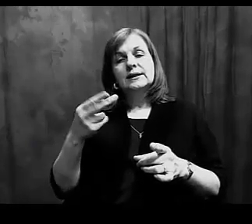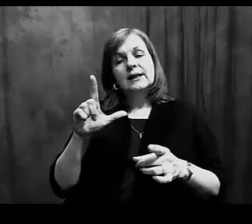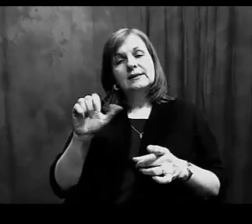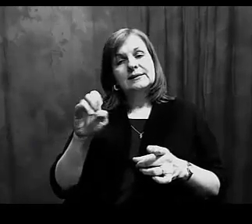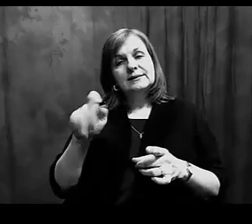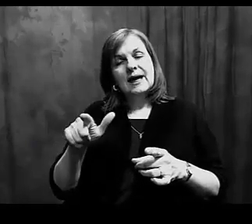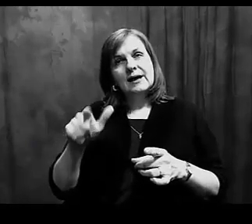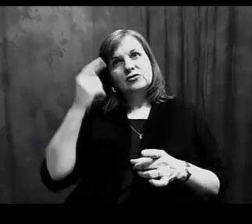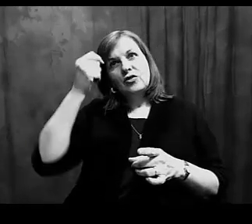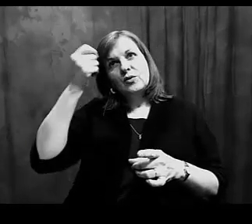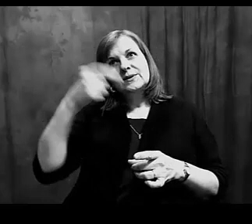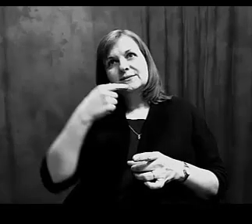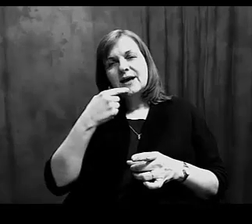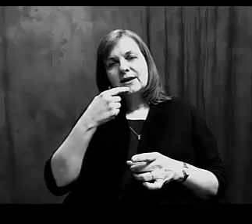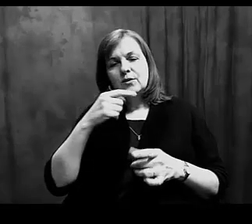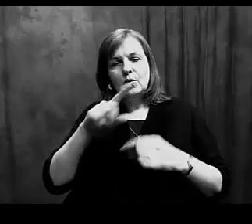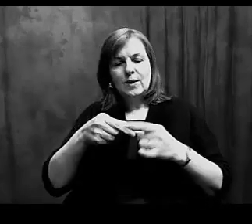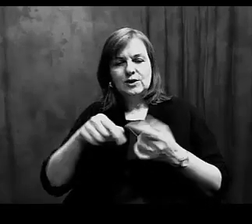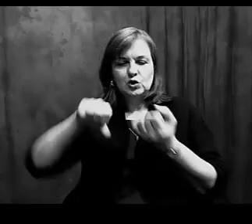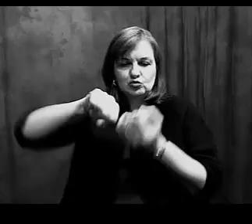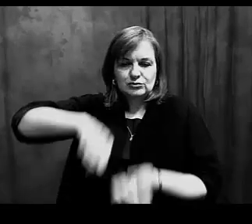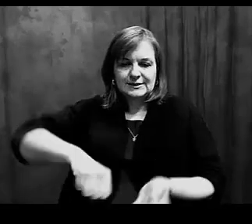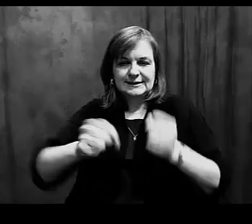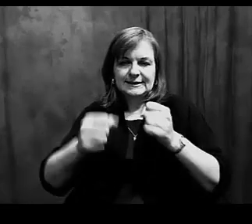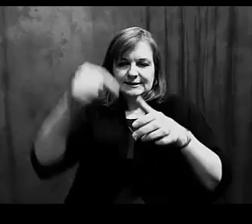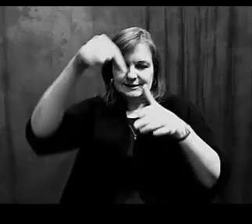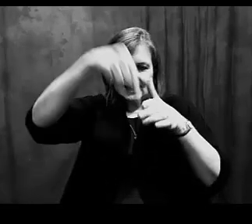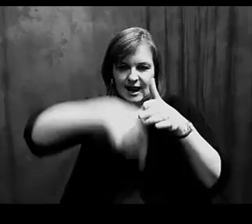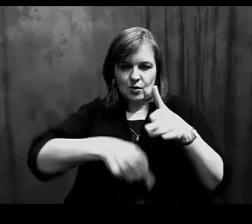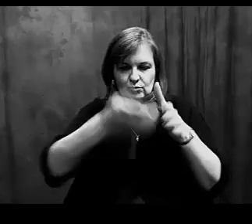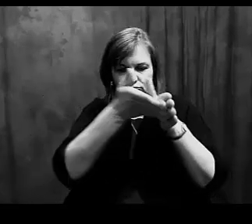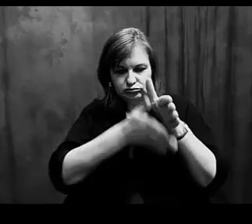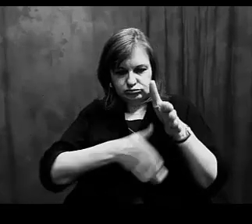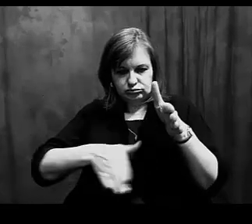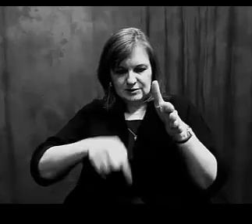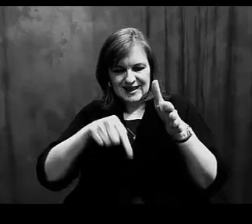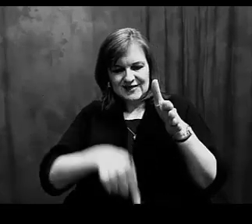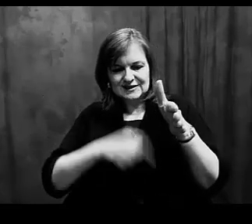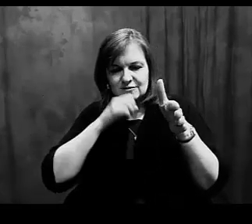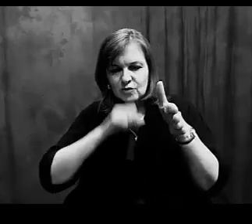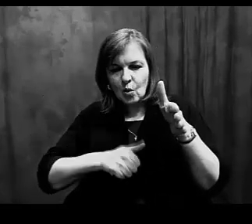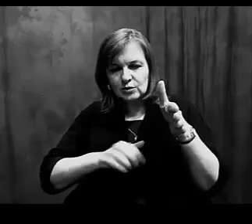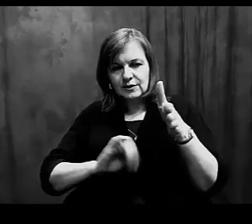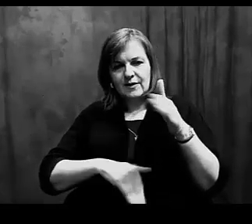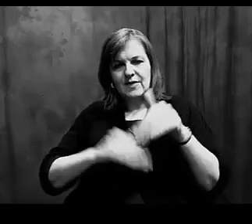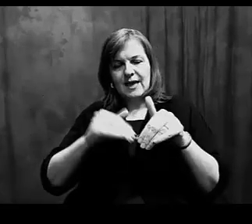go in a layer of rock strata the older the things are